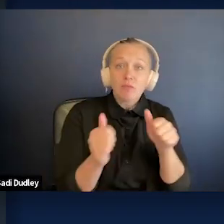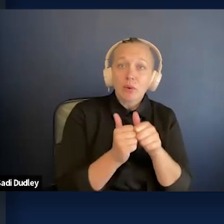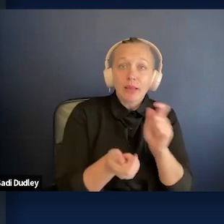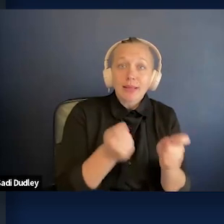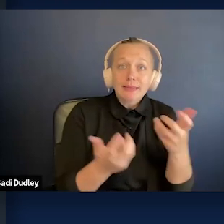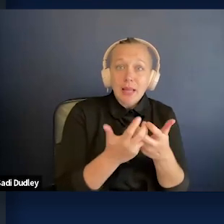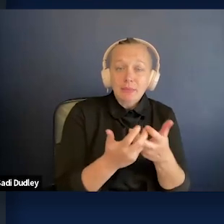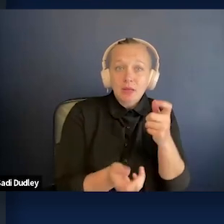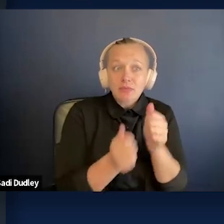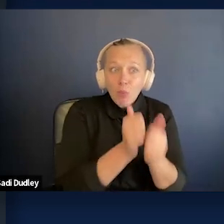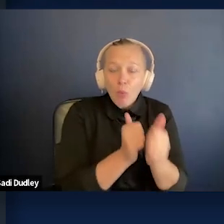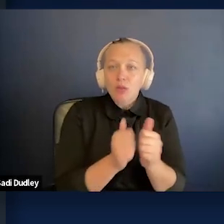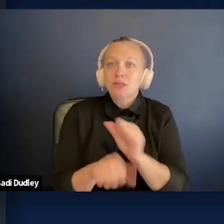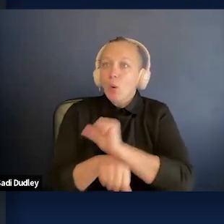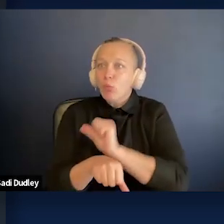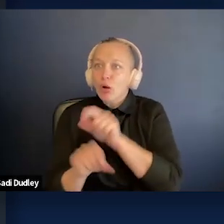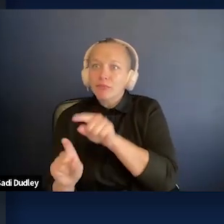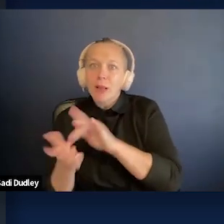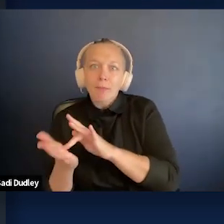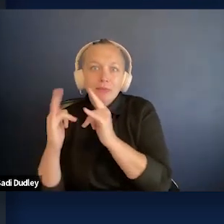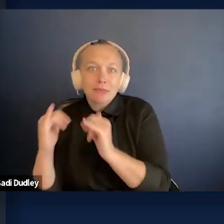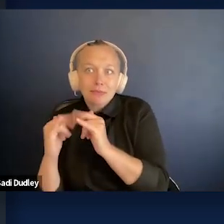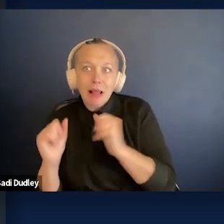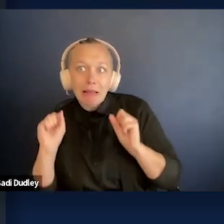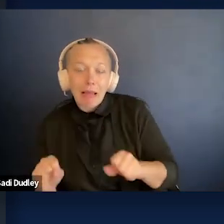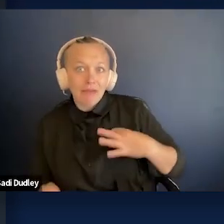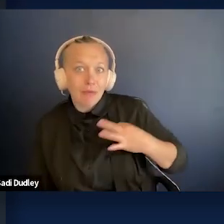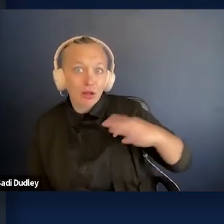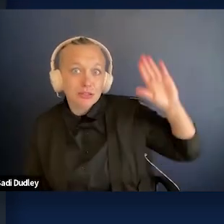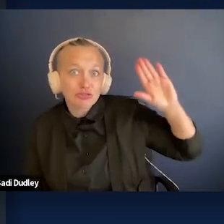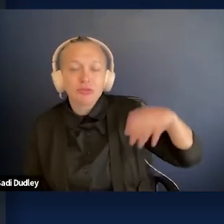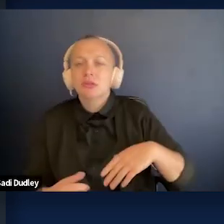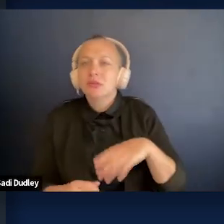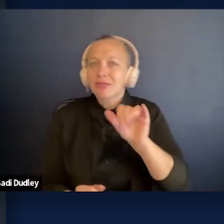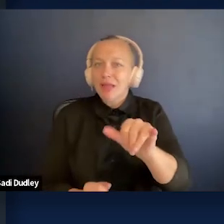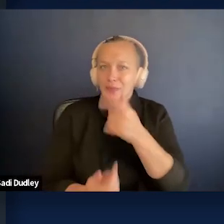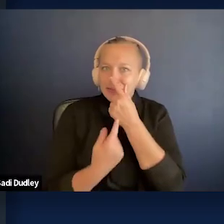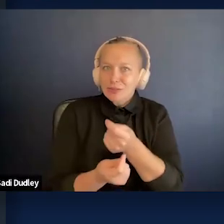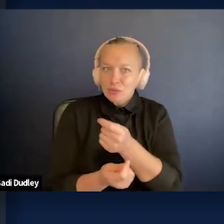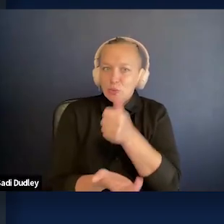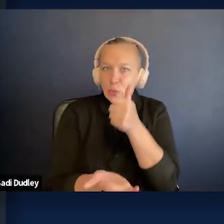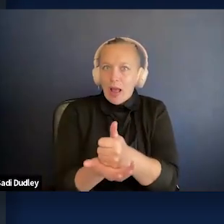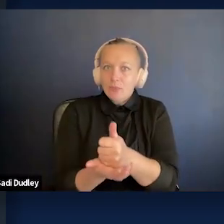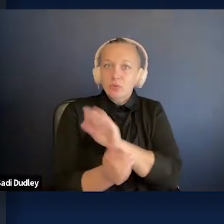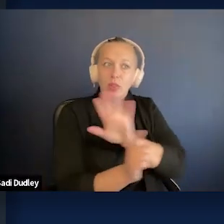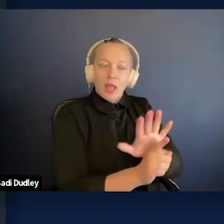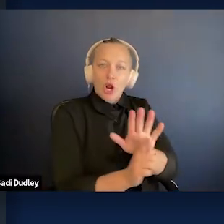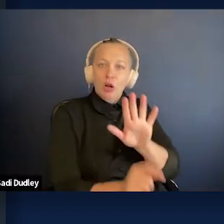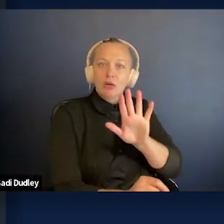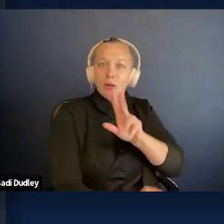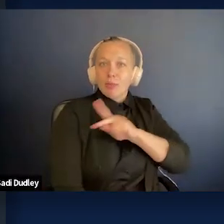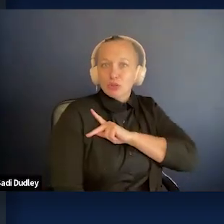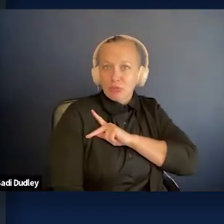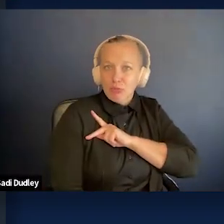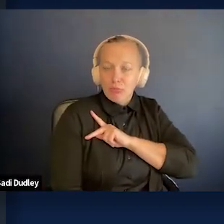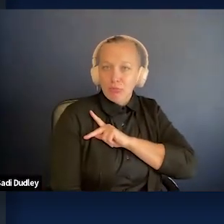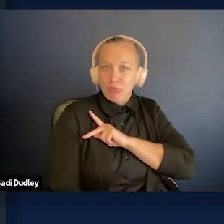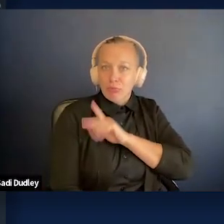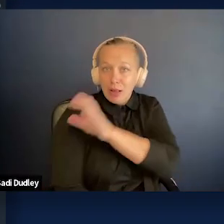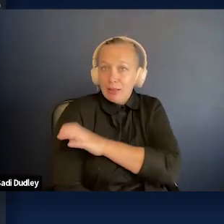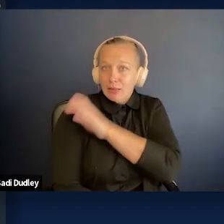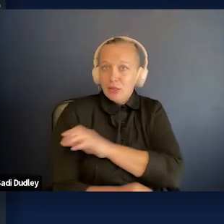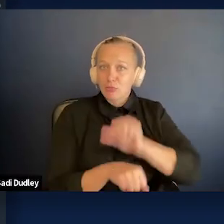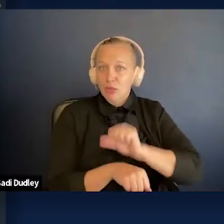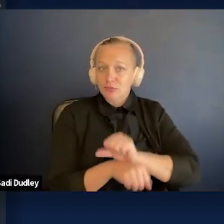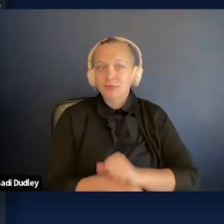work at the medical tent, they found that those things were something that would, um, help out in clinical practice, so something that would translate to their own personal clinical practice.